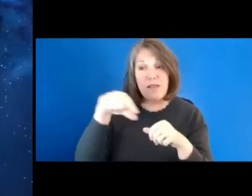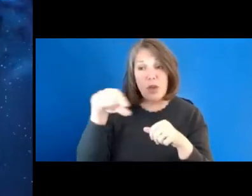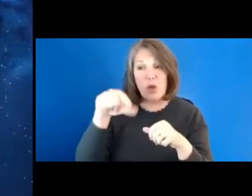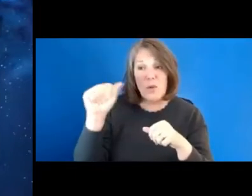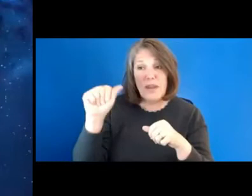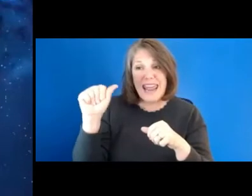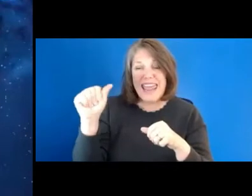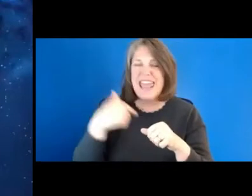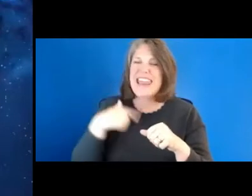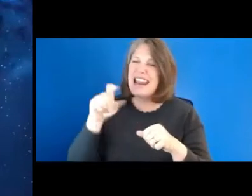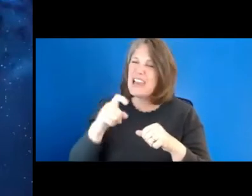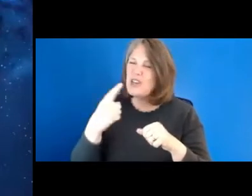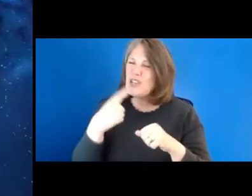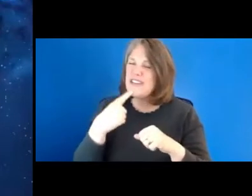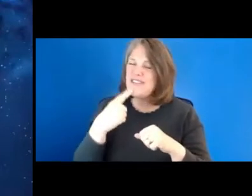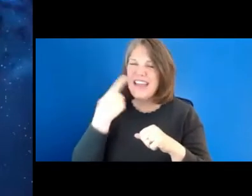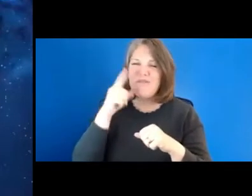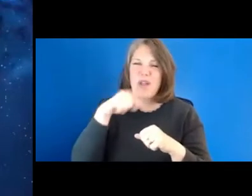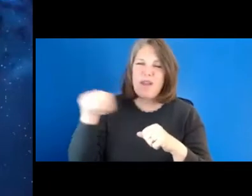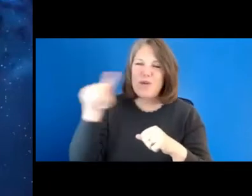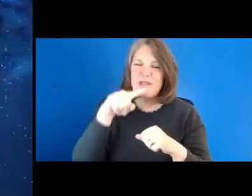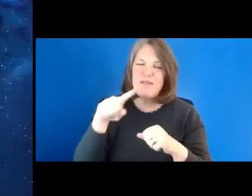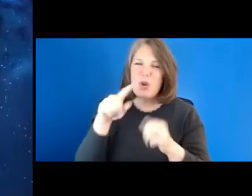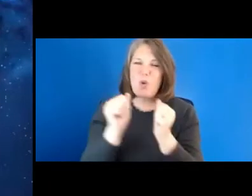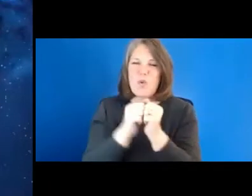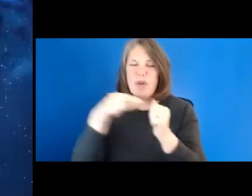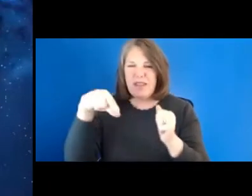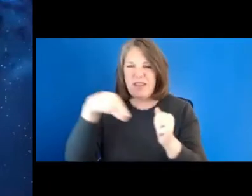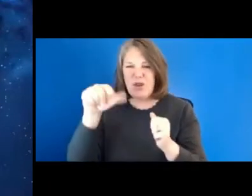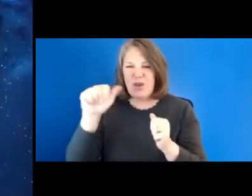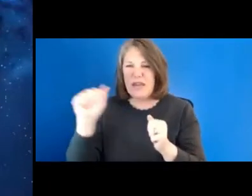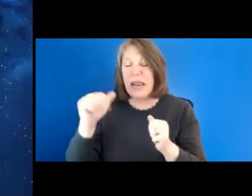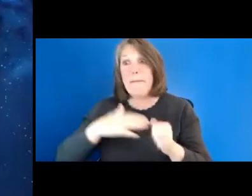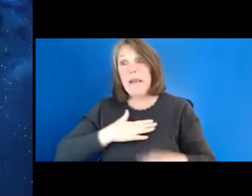have said for those of you with Q&A, please use the Q&A.